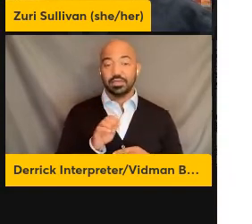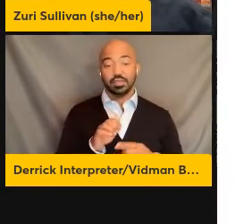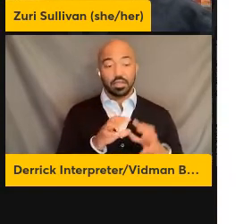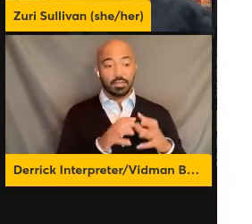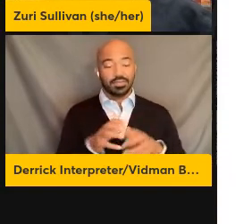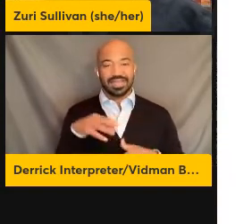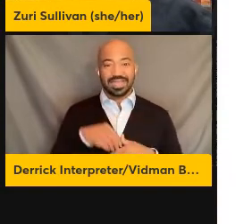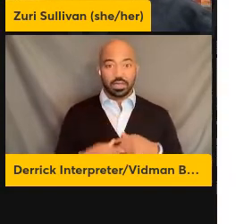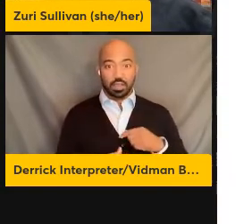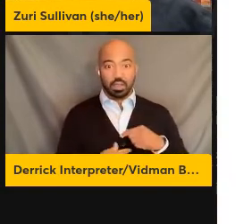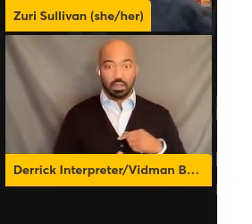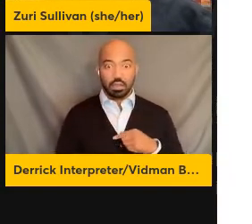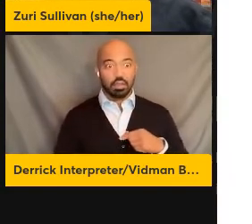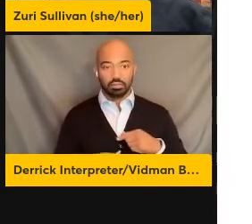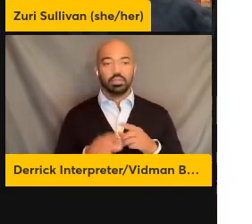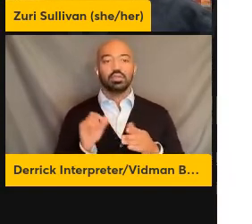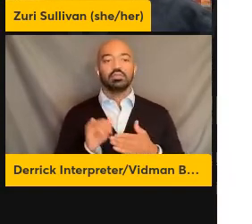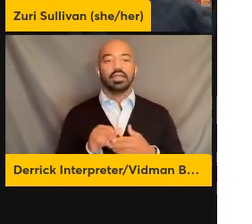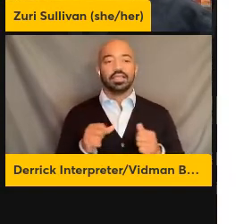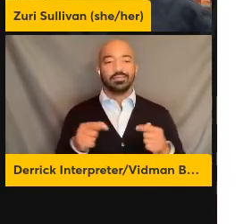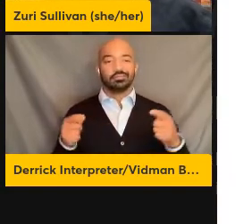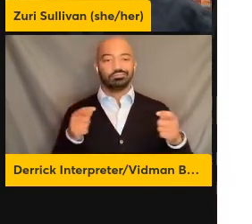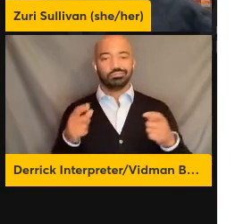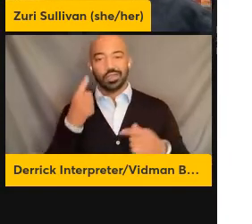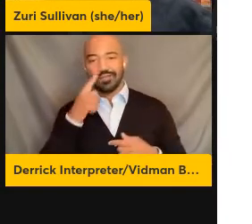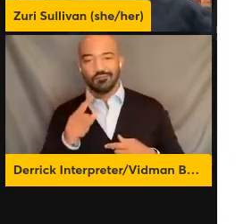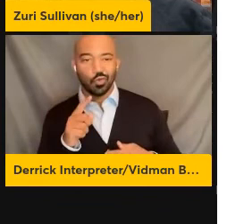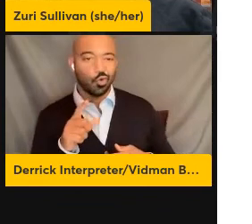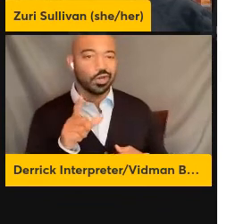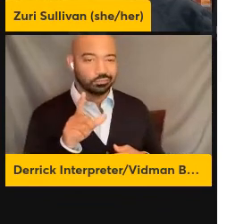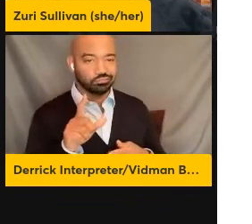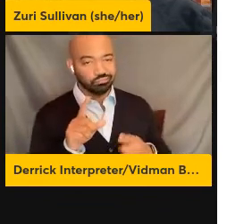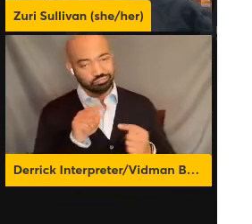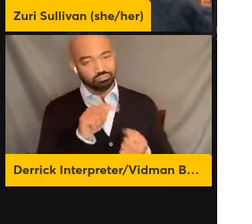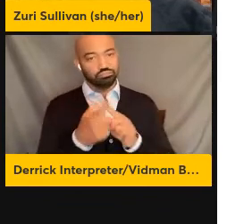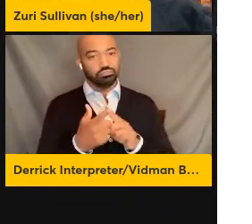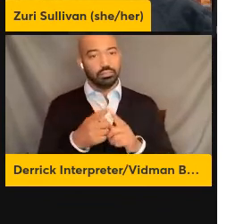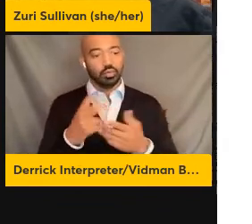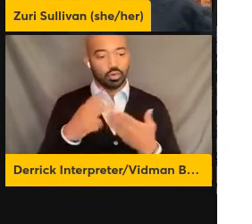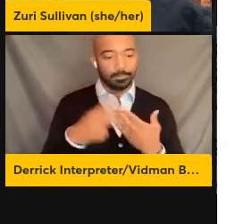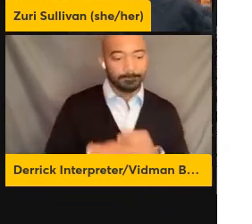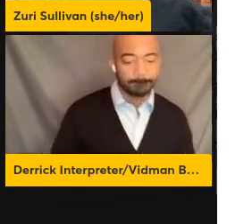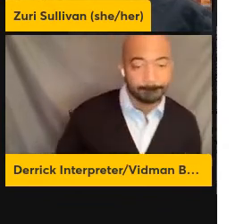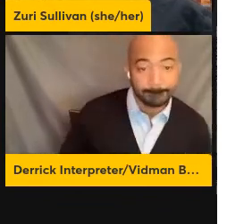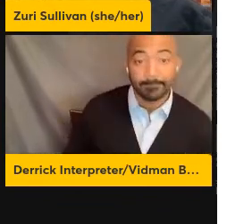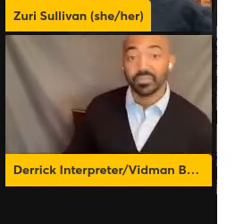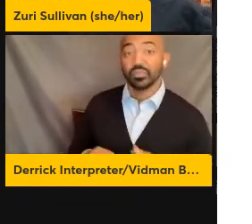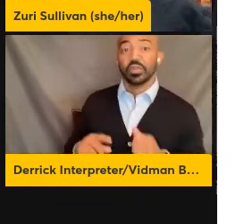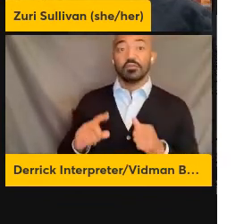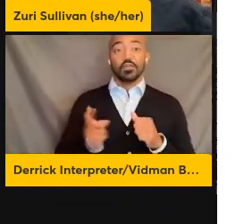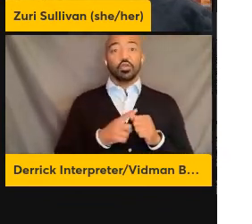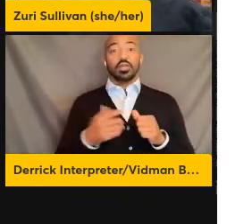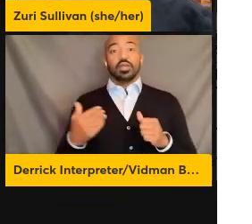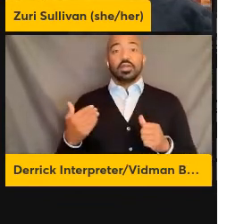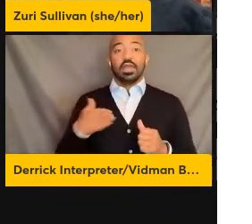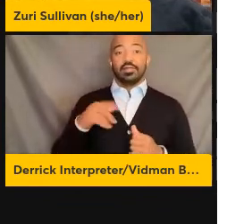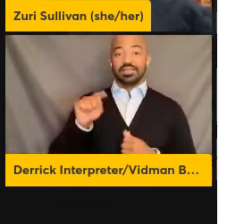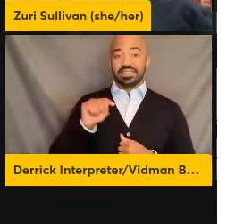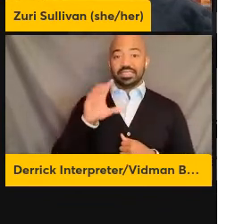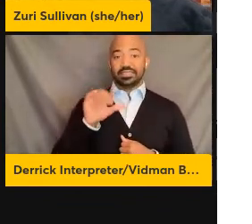be involved in regulating this carbohydrate transcriptional program. So first, we address the role of T cells and ILC is in